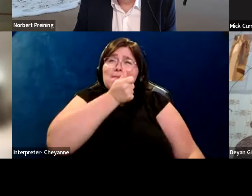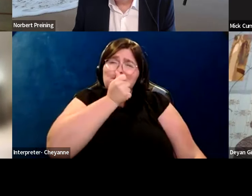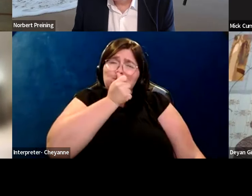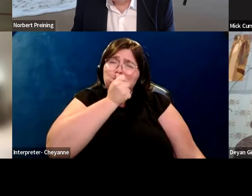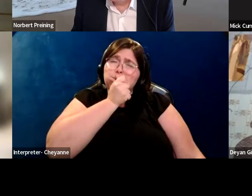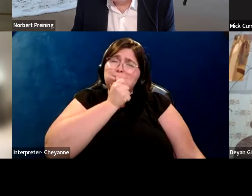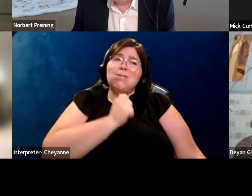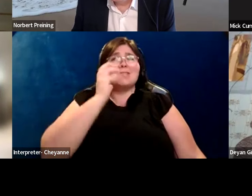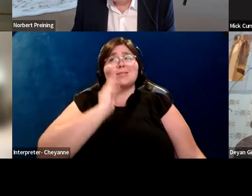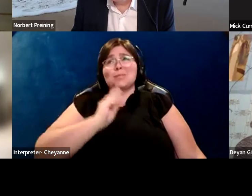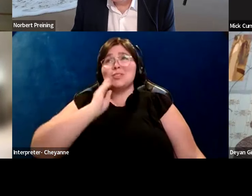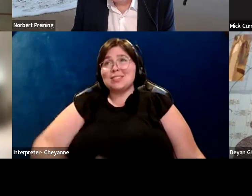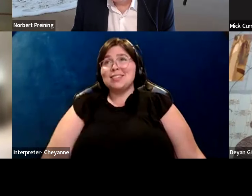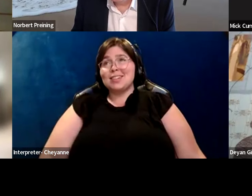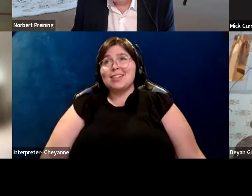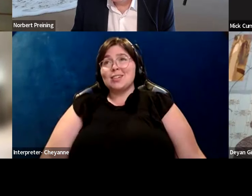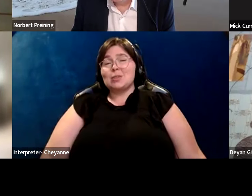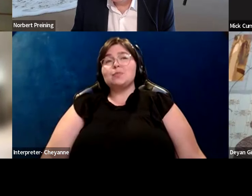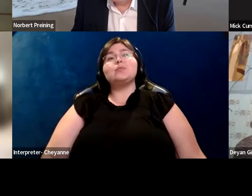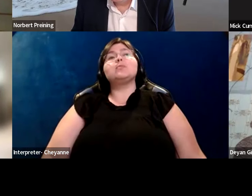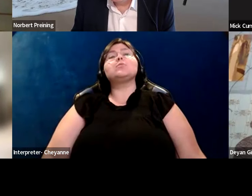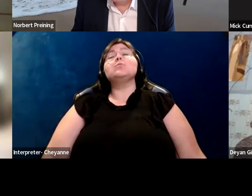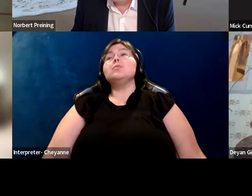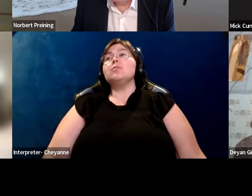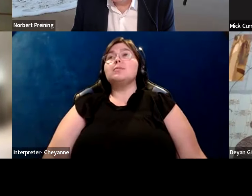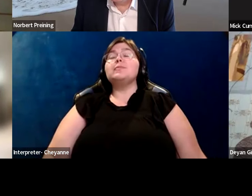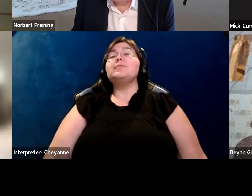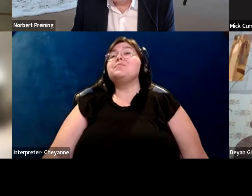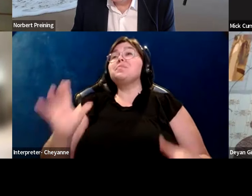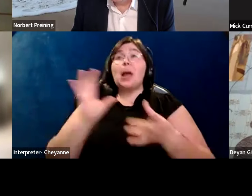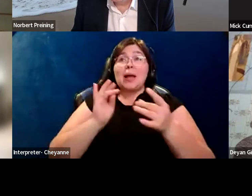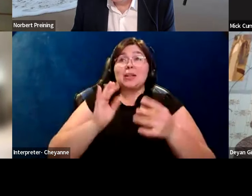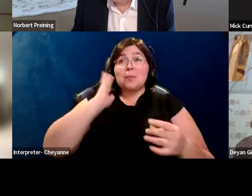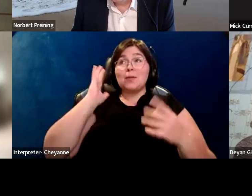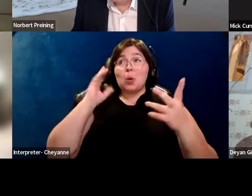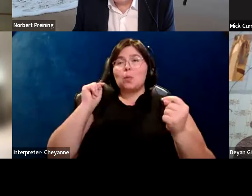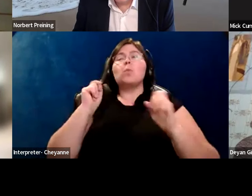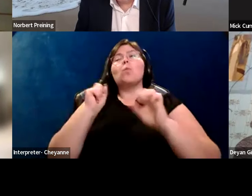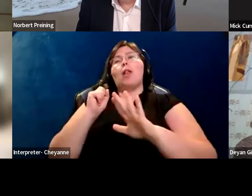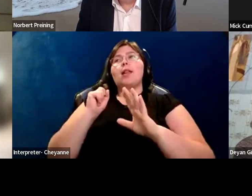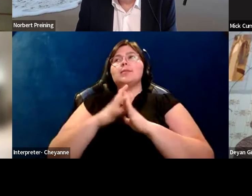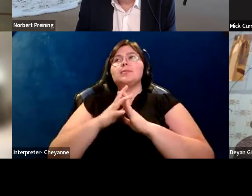And, yeah, as I mentioned before, there is one solution is there are a couple of OCR--